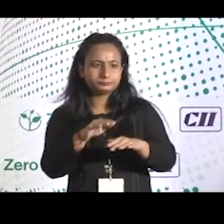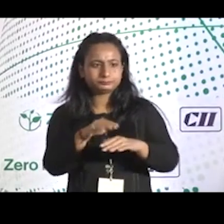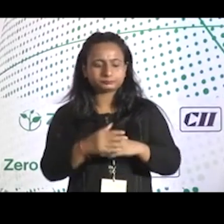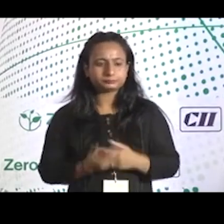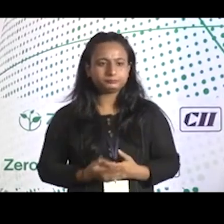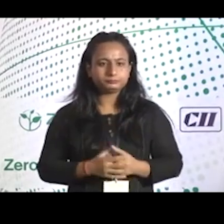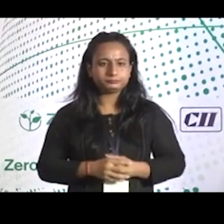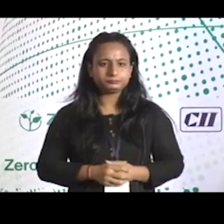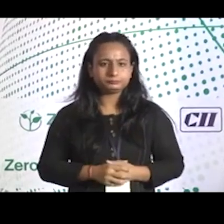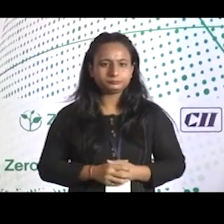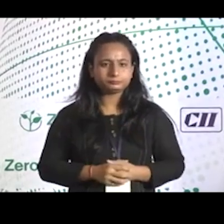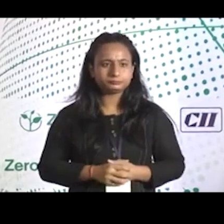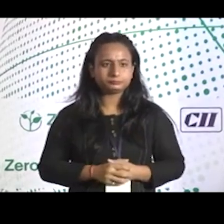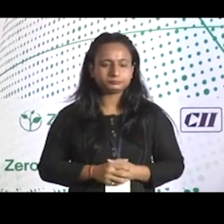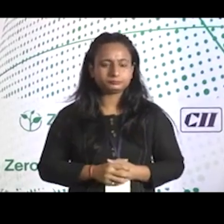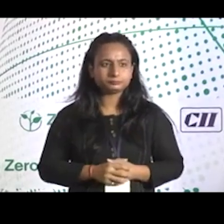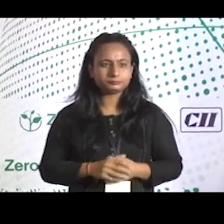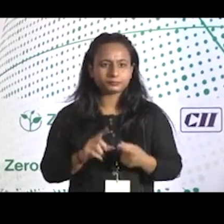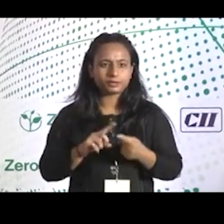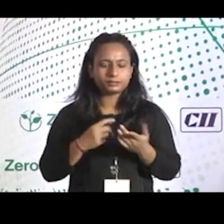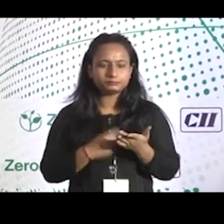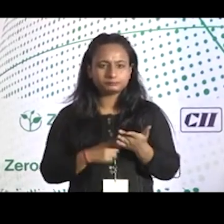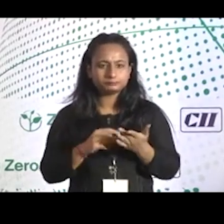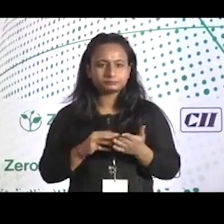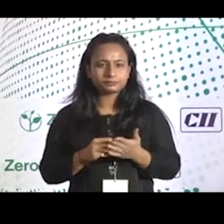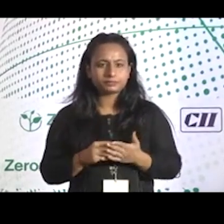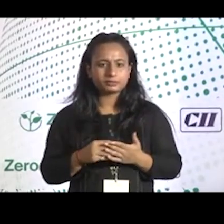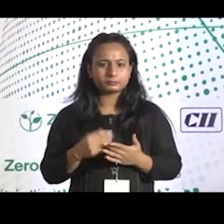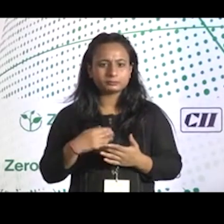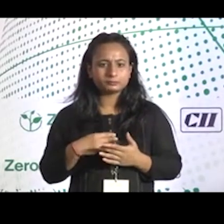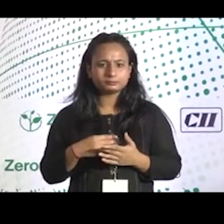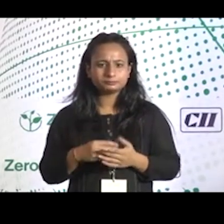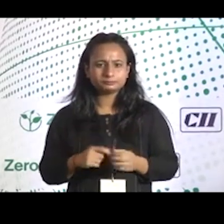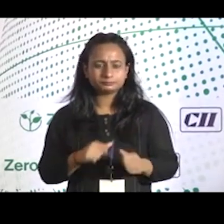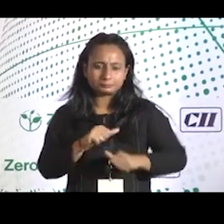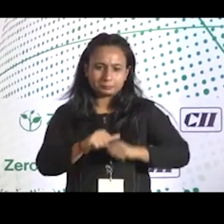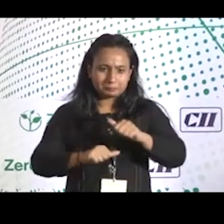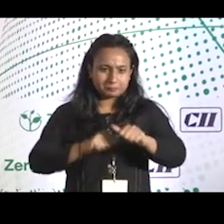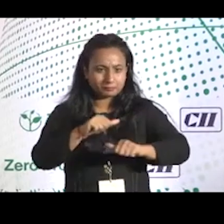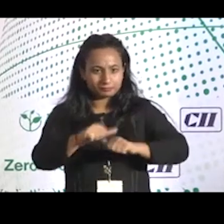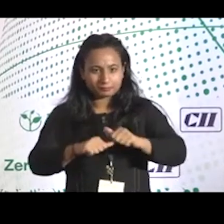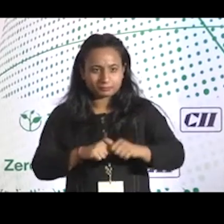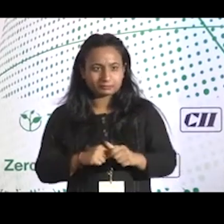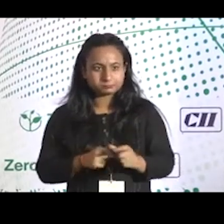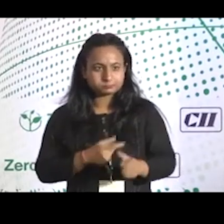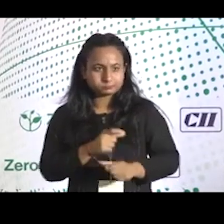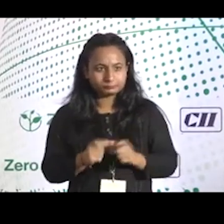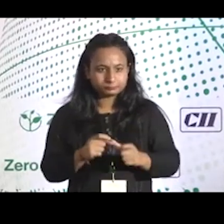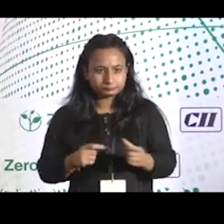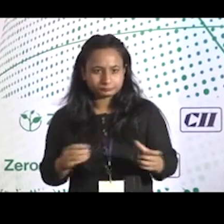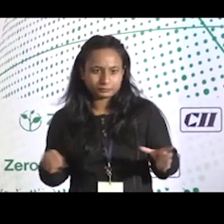you know, enable a person to become part of the system and one of the areas